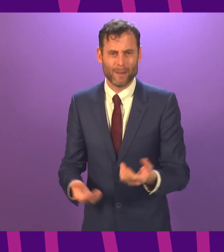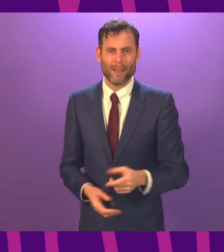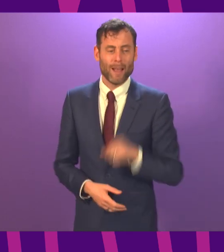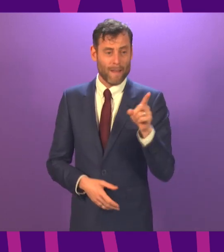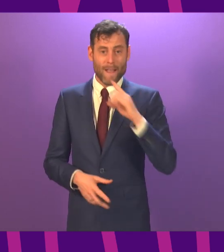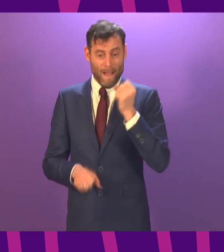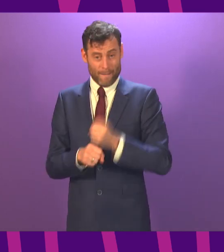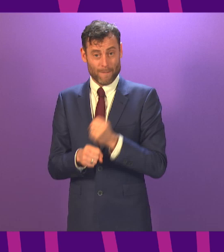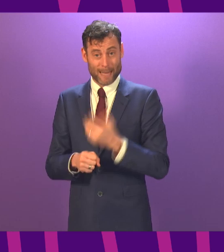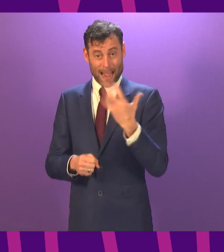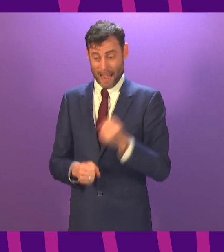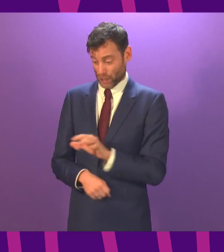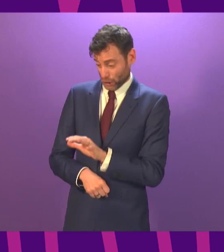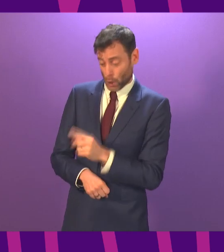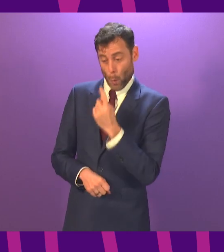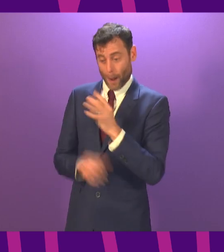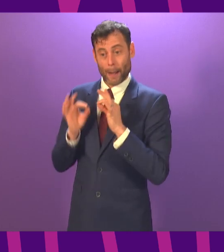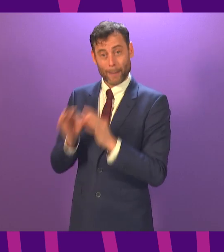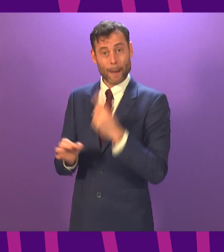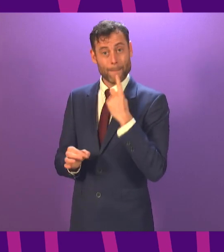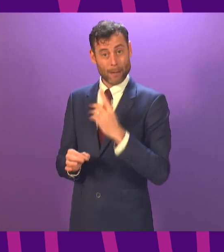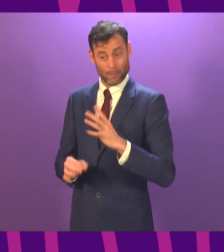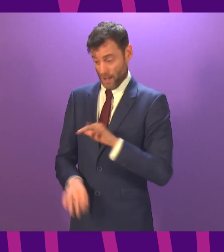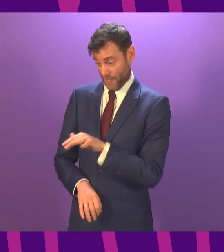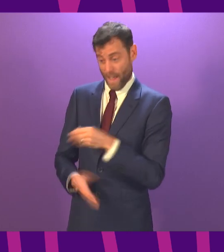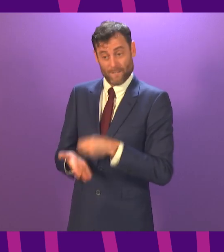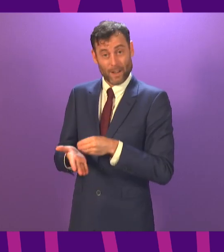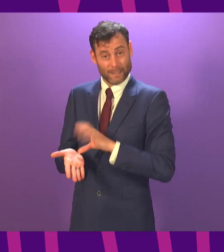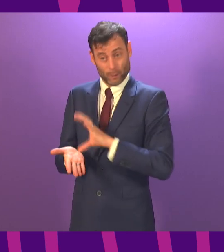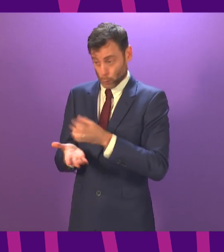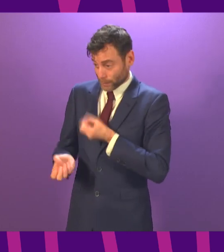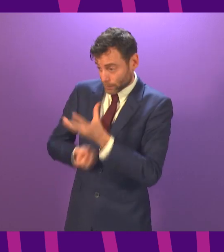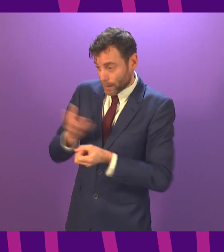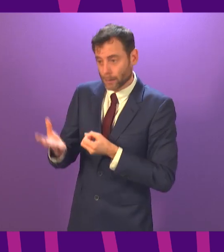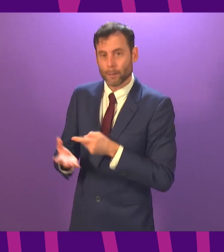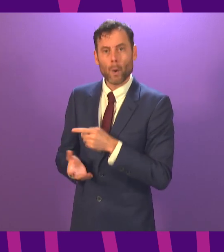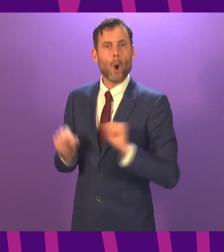£1 billion of funding that was designed to help those who were struggling. Figures that were released last week showed that more than 106,000 applications were received